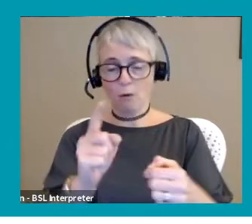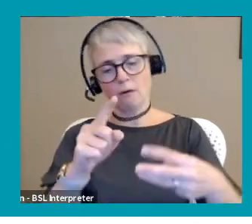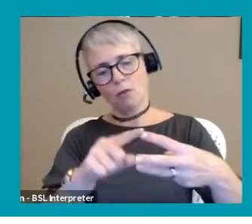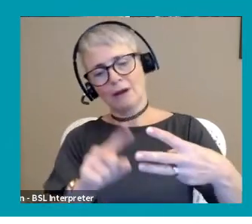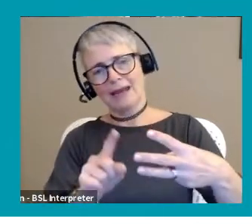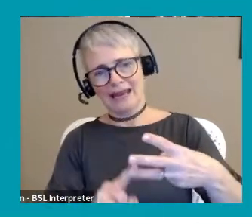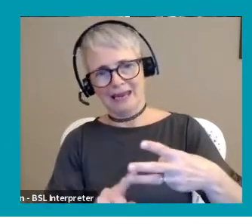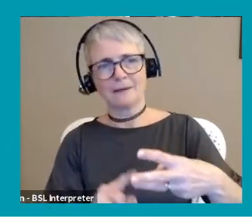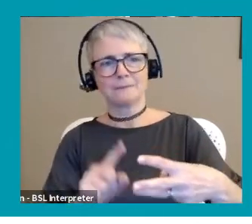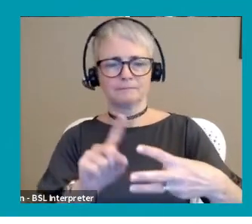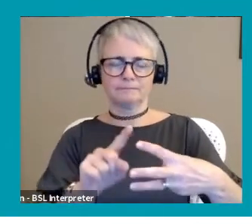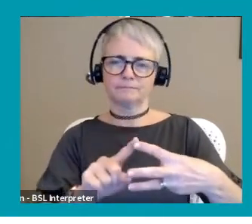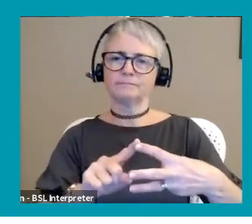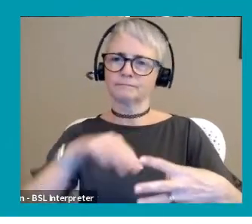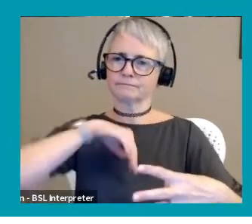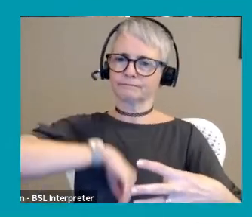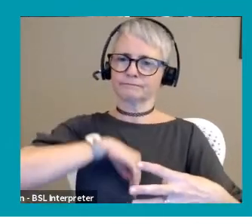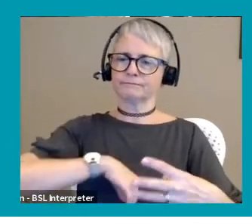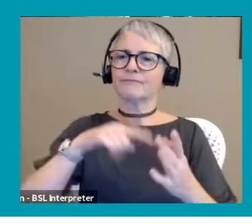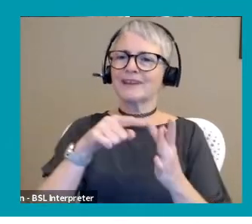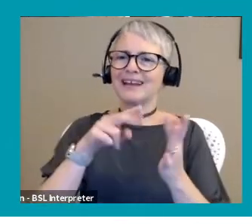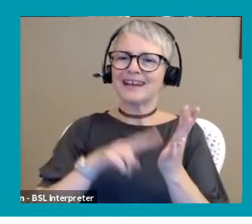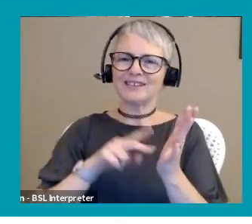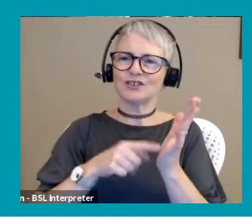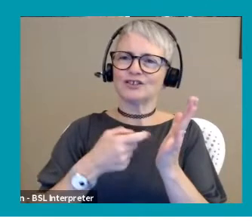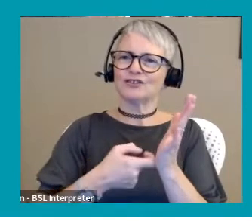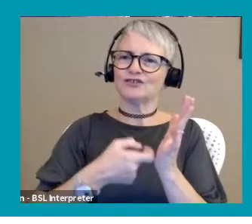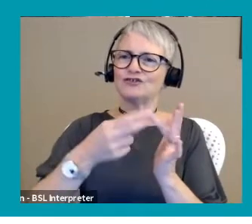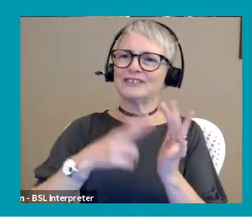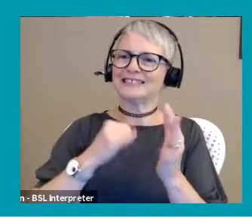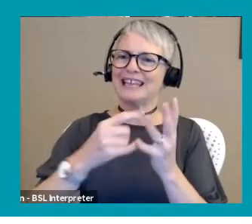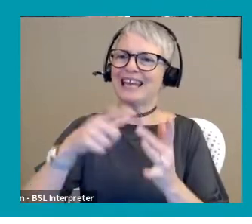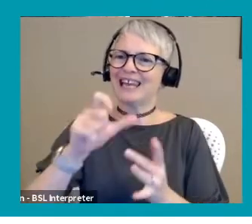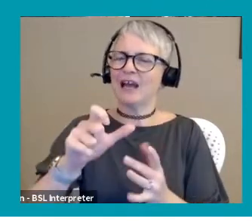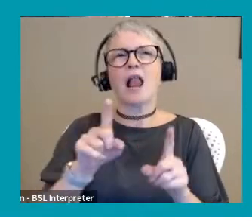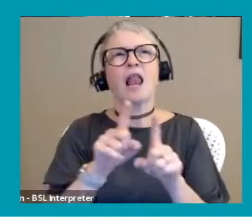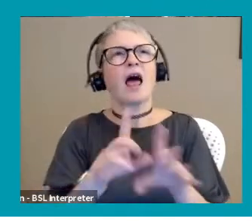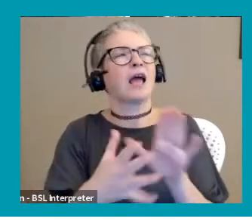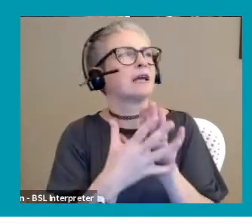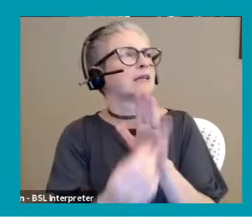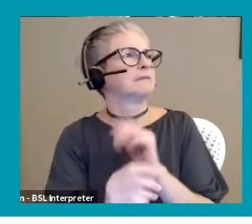Intrinsic values, so those are things such as helping others.